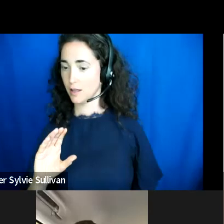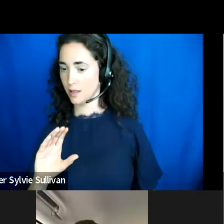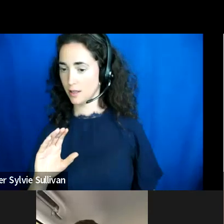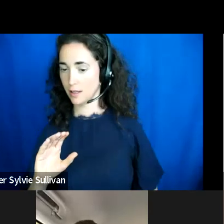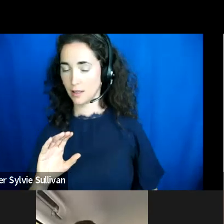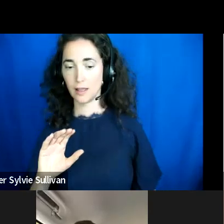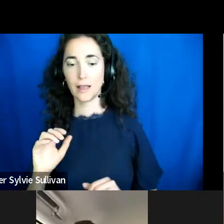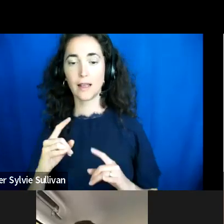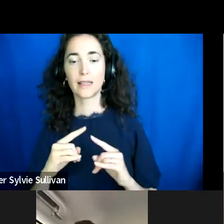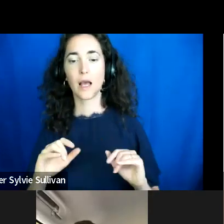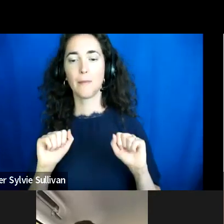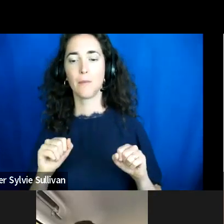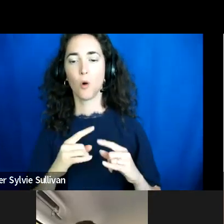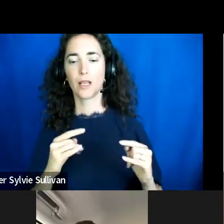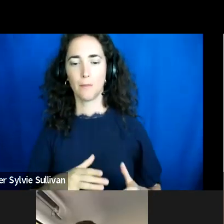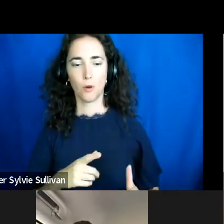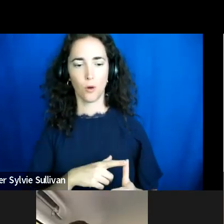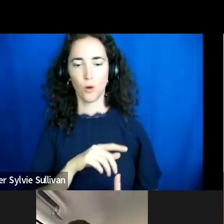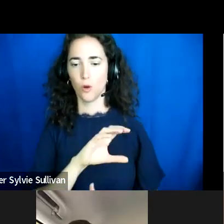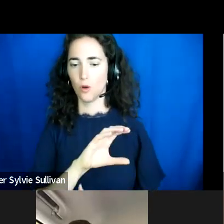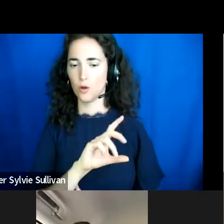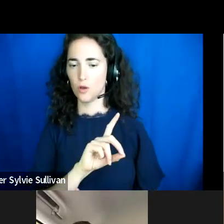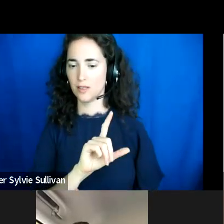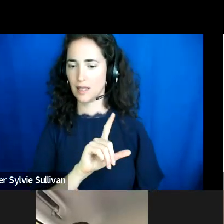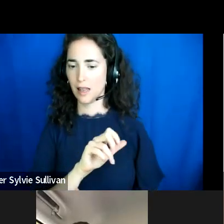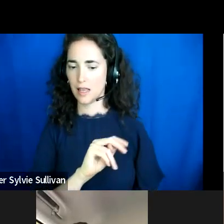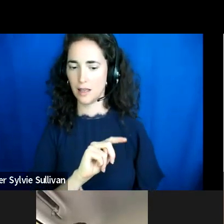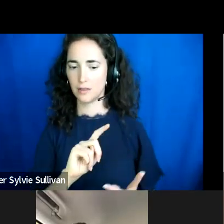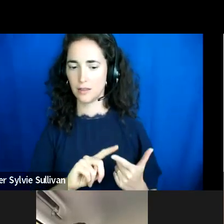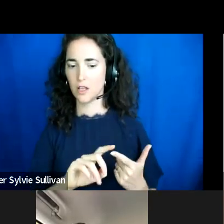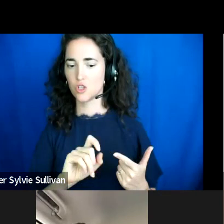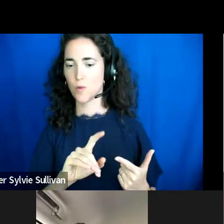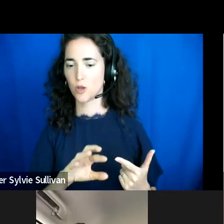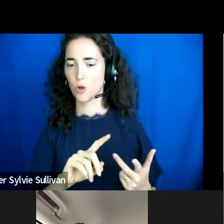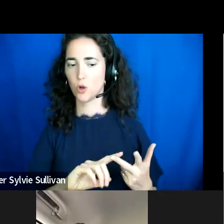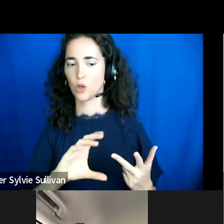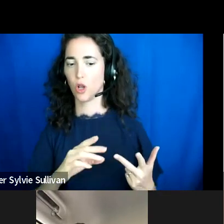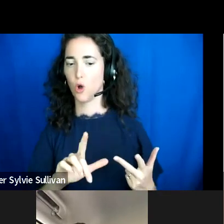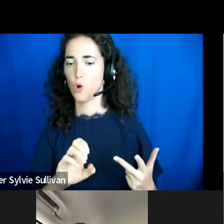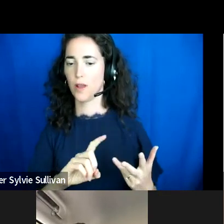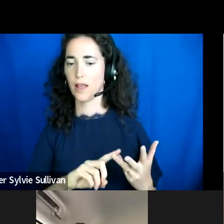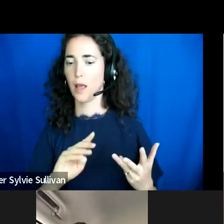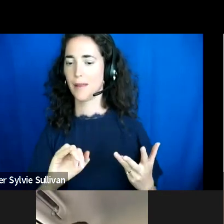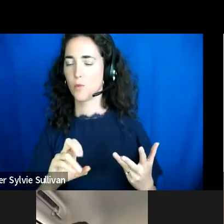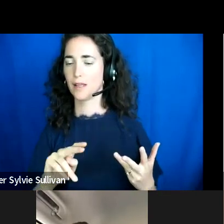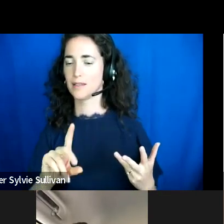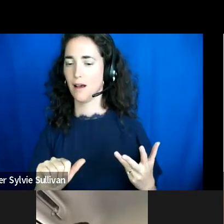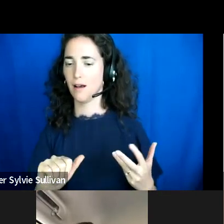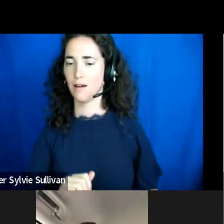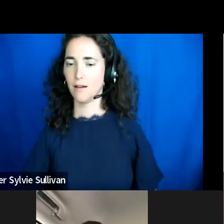Strider, Chloe, and Miranda